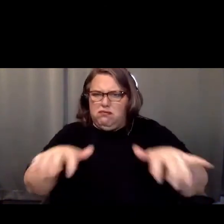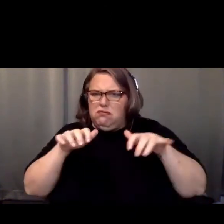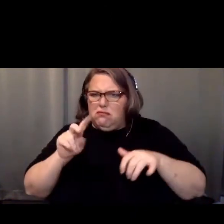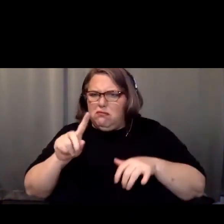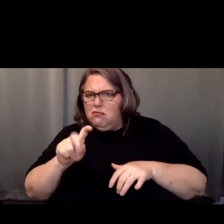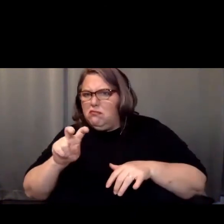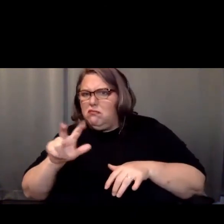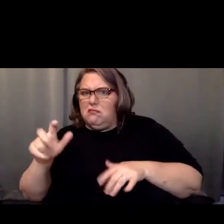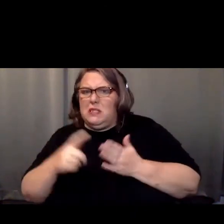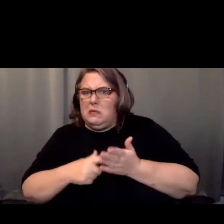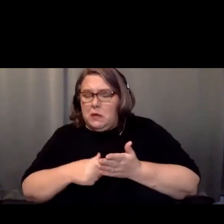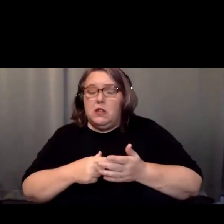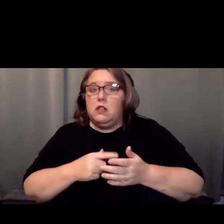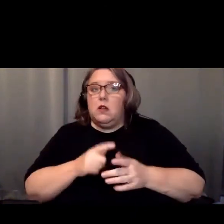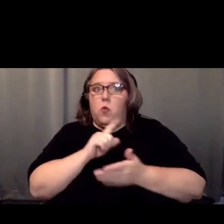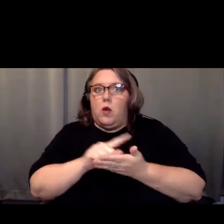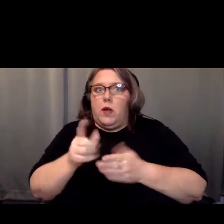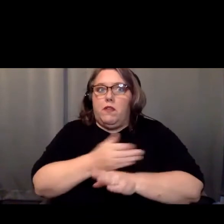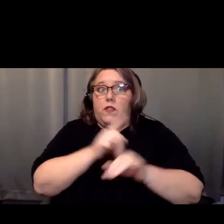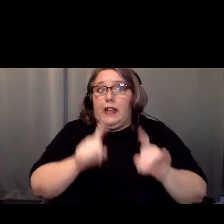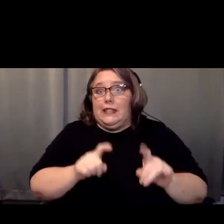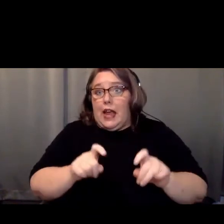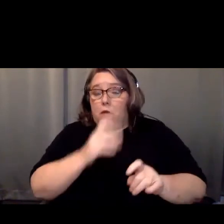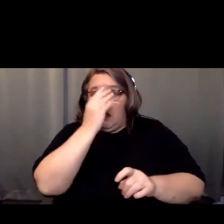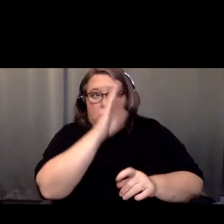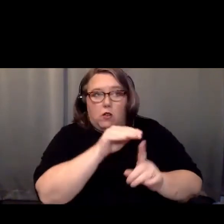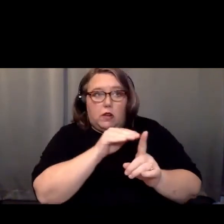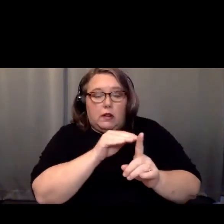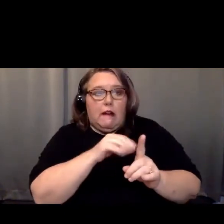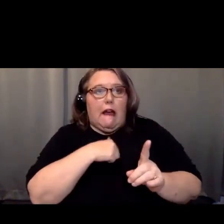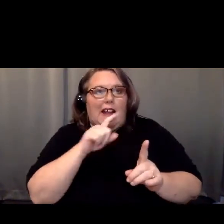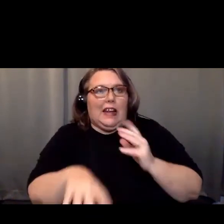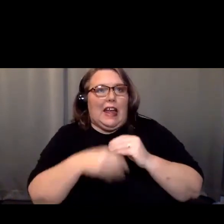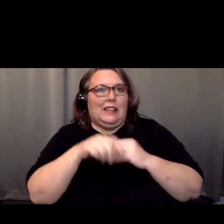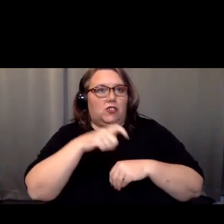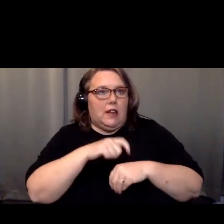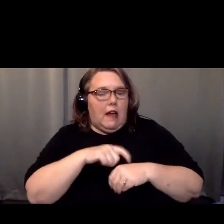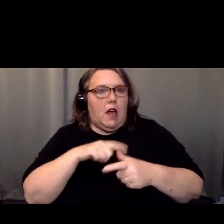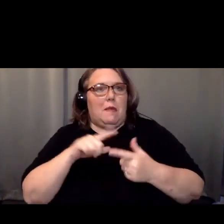before the exam, let them know, hey, just reminding you, I need X, Y, and Z accommodation